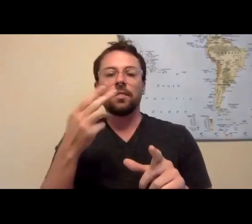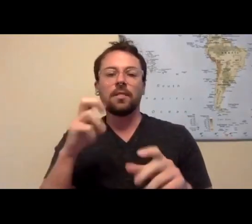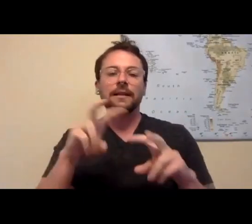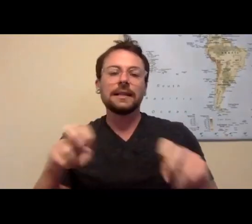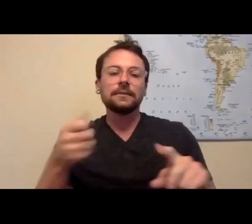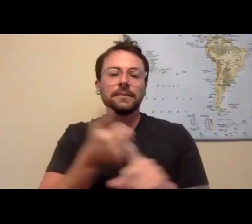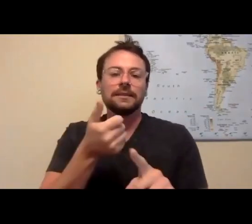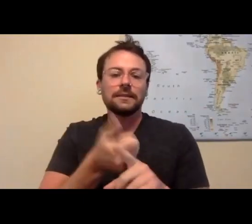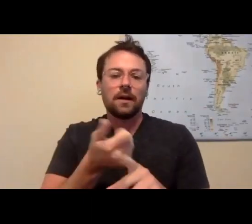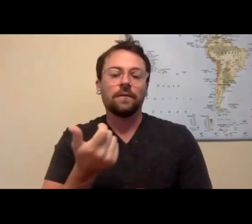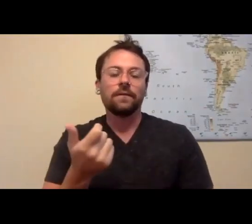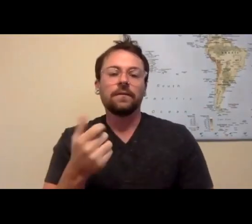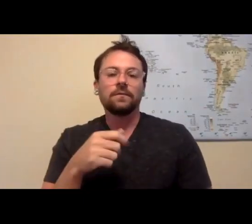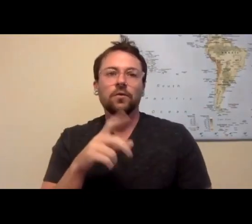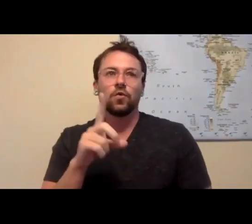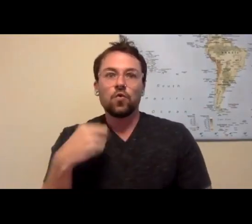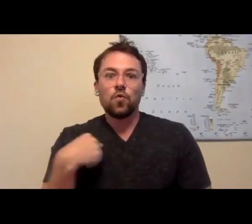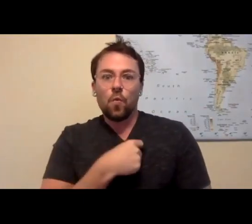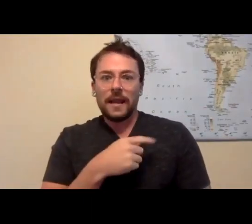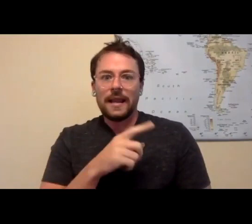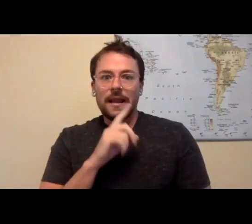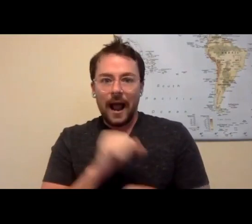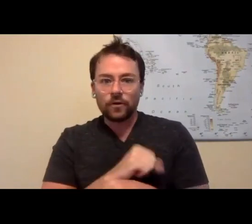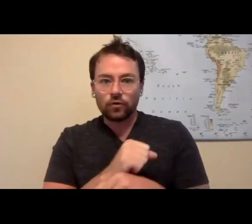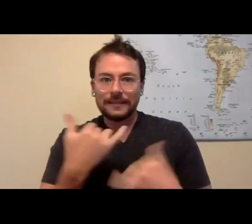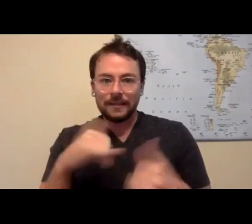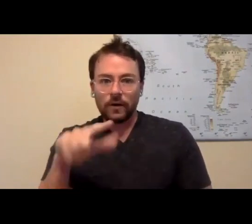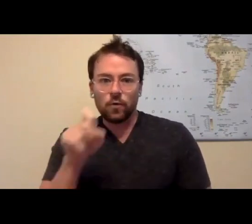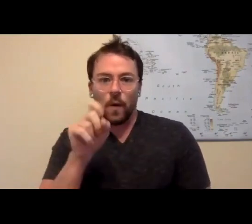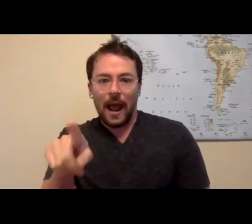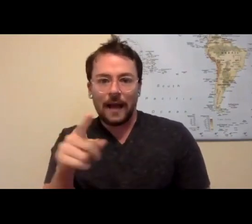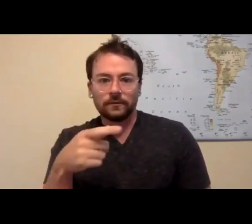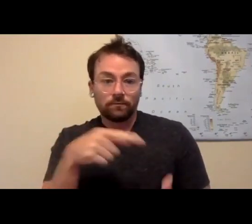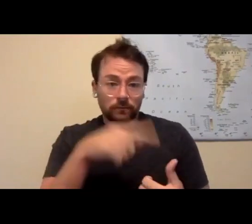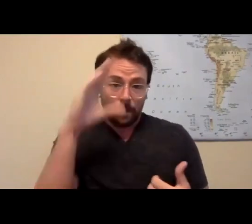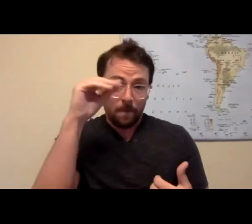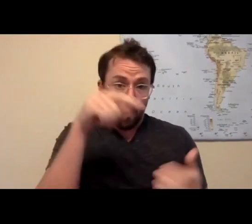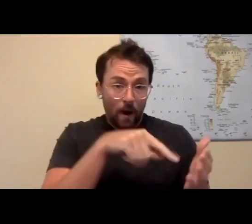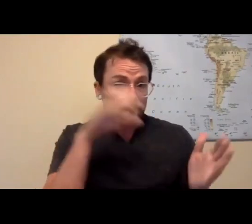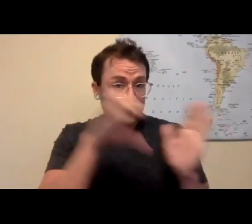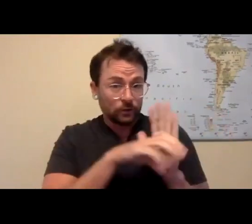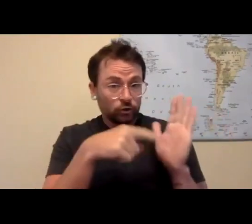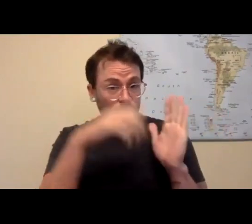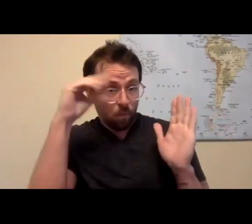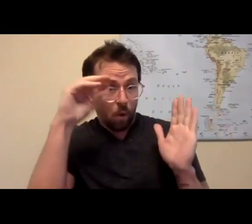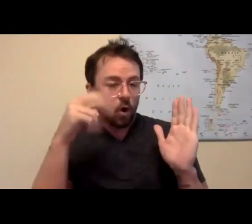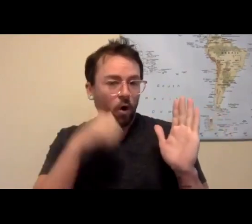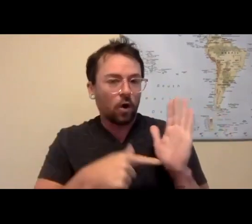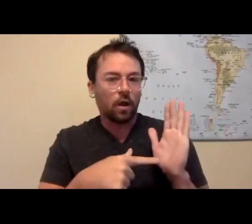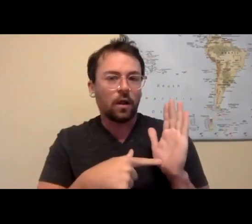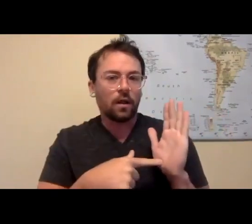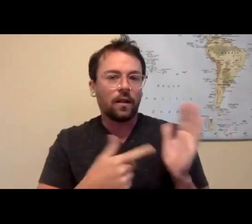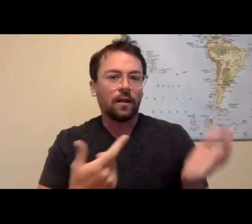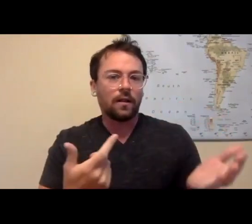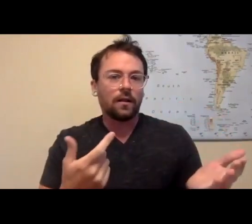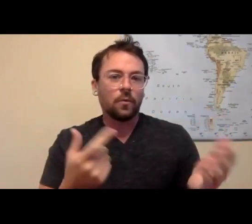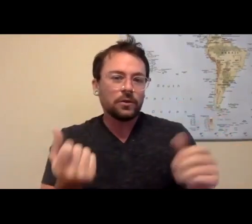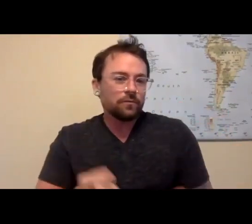will start to reframe the assessments and look at the necessity of having this gender